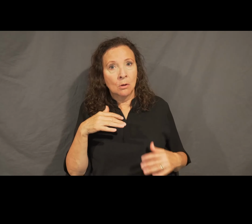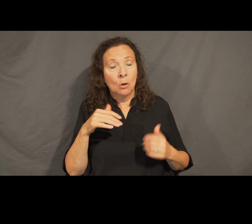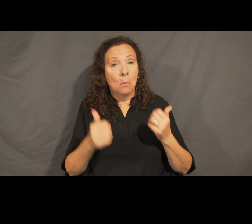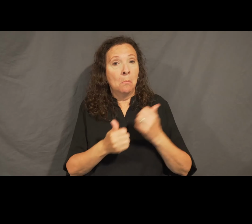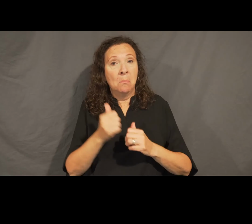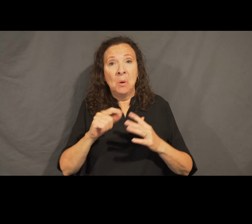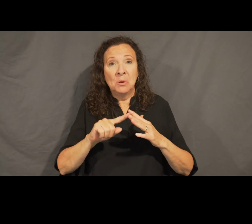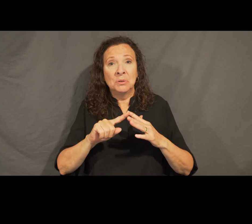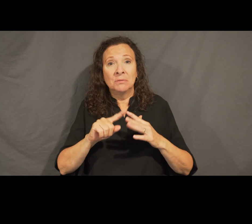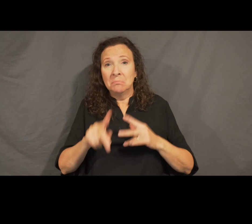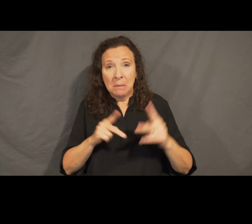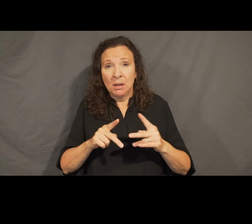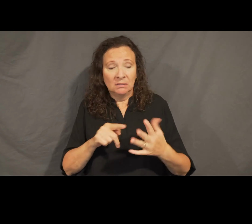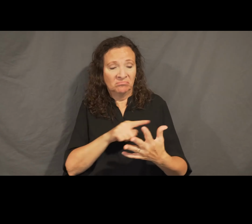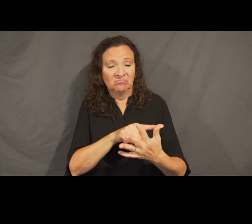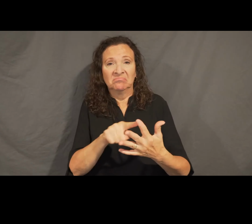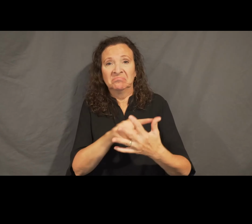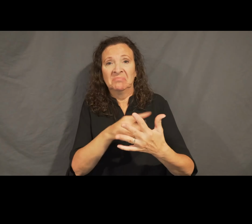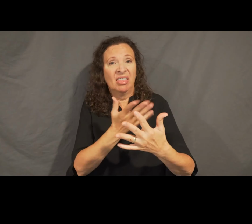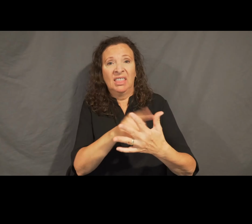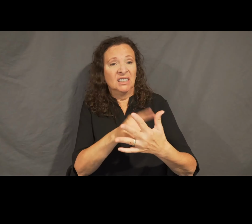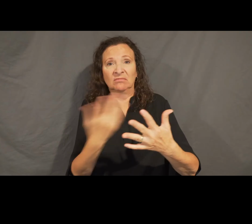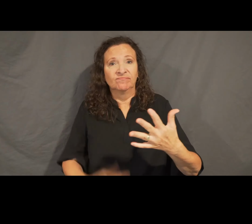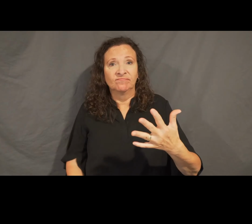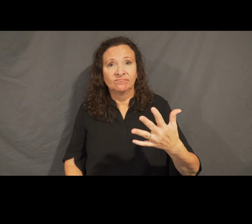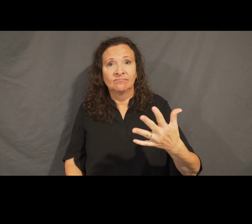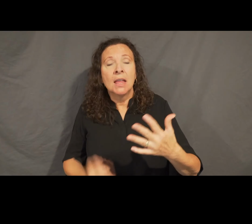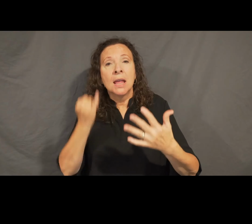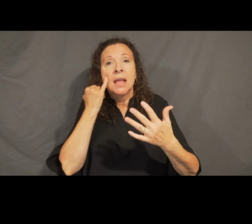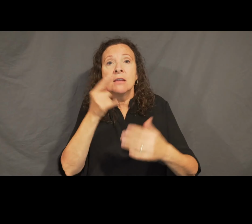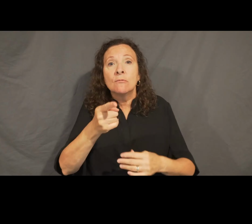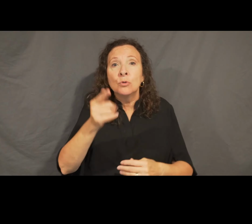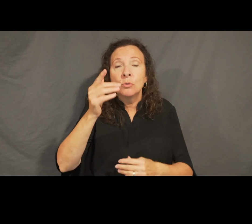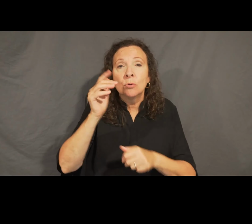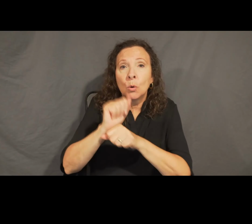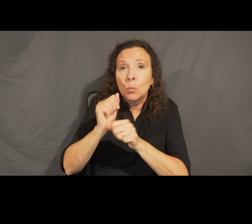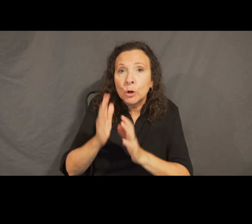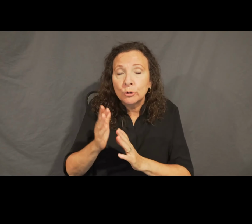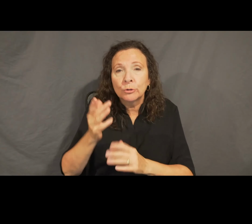If you are someone that presents or works in this space, someone interested in working